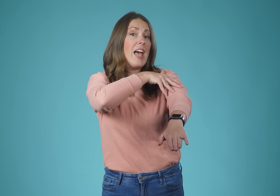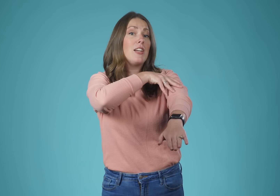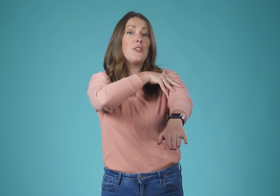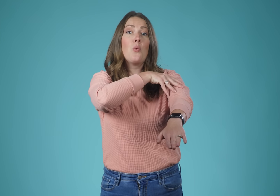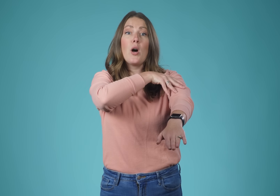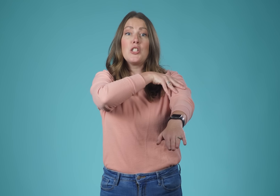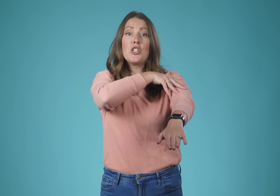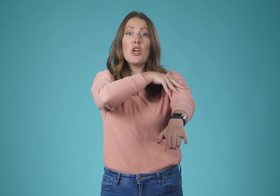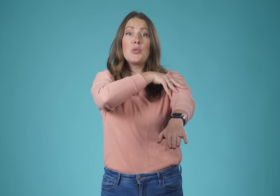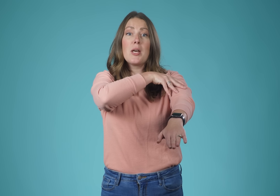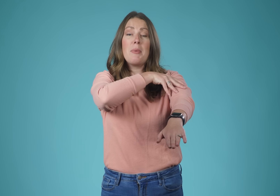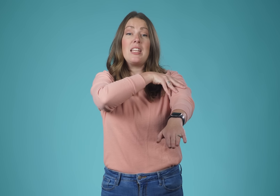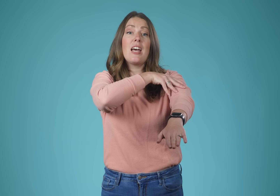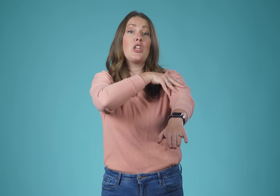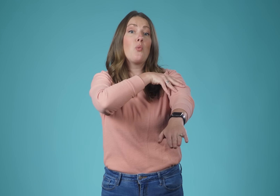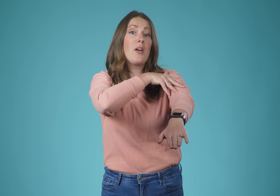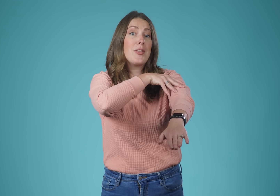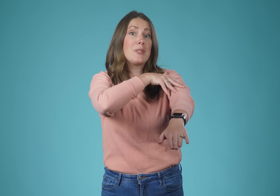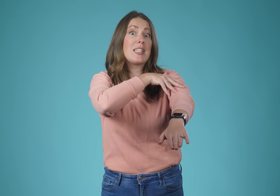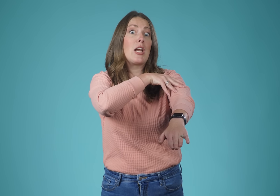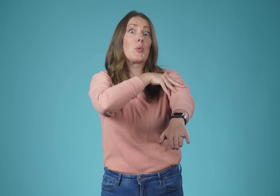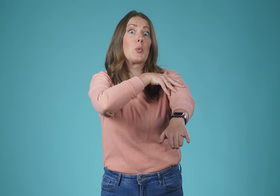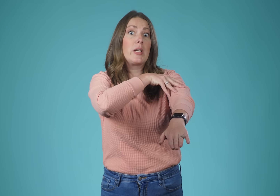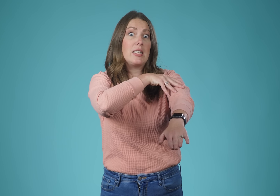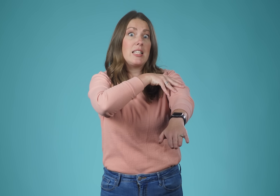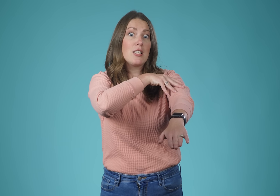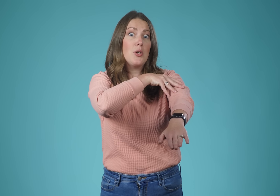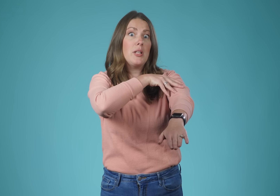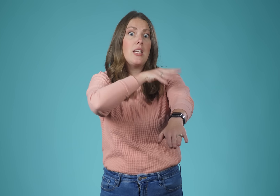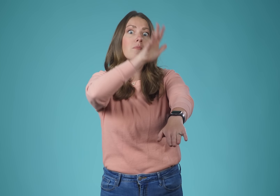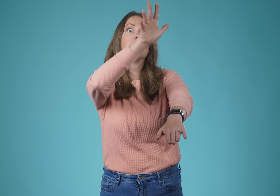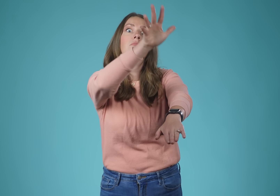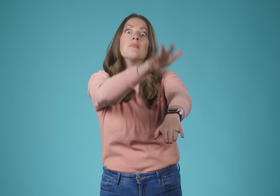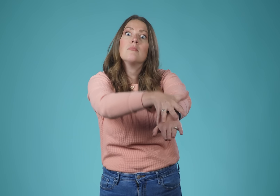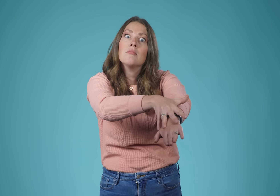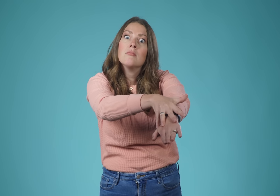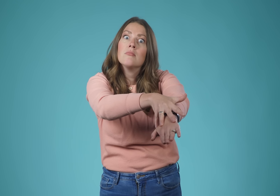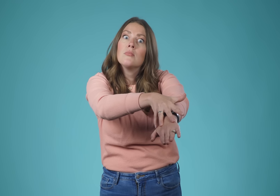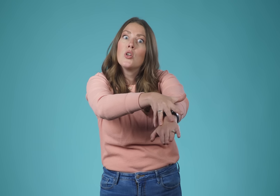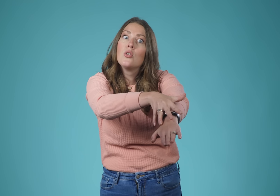And if you want to show somebody that you want them to sign really slowly